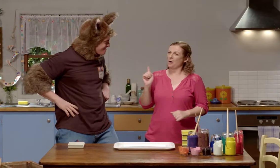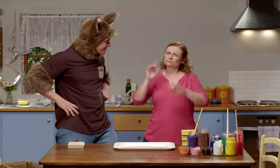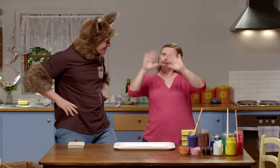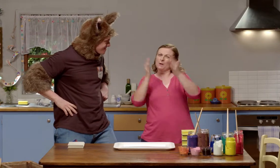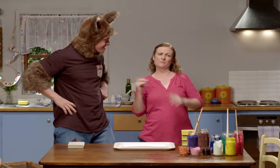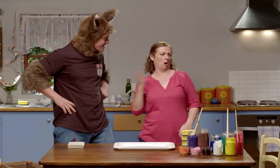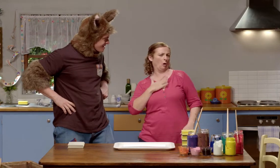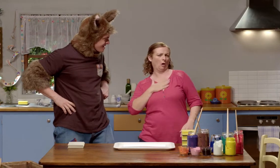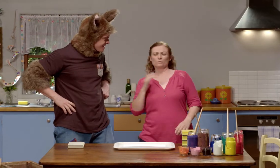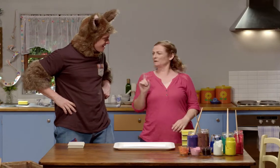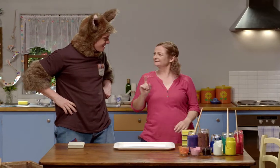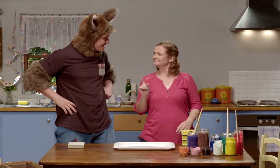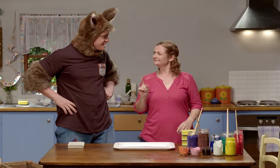What's your favourite shape Possum?